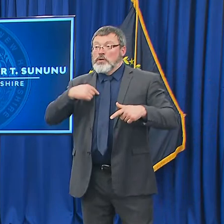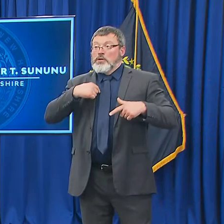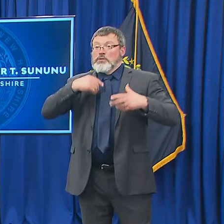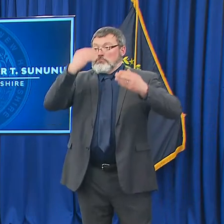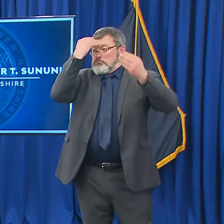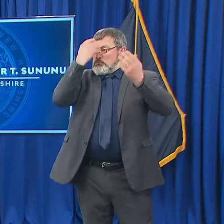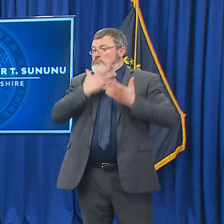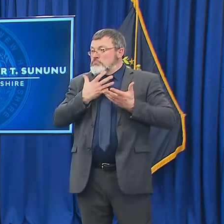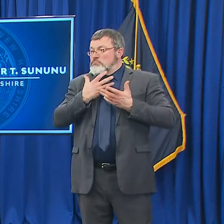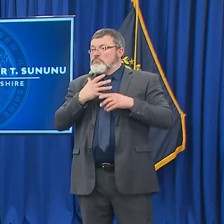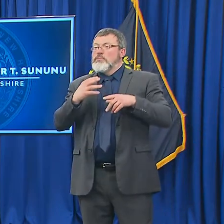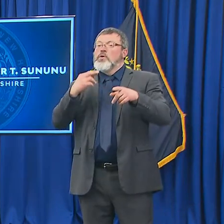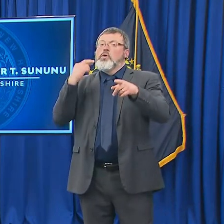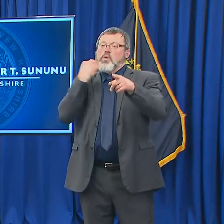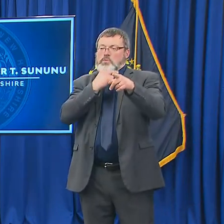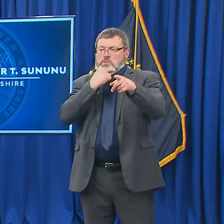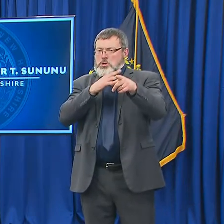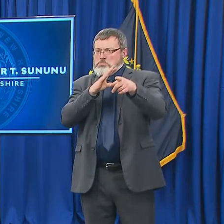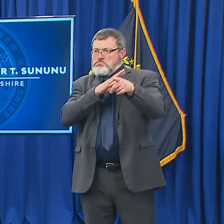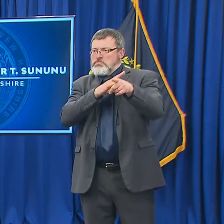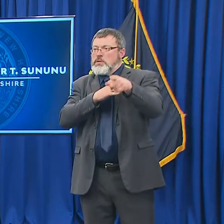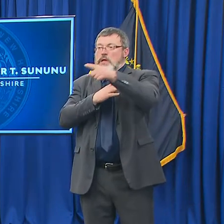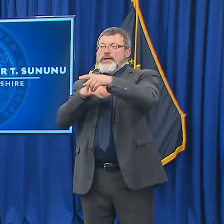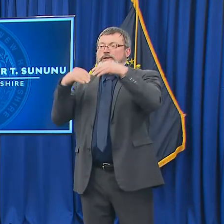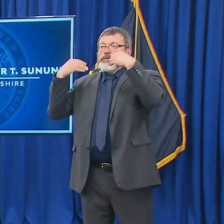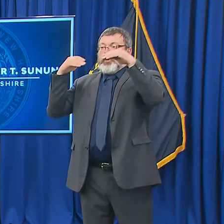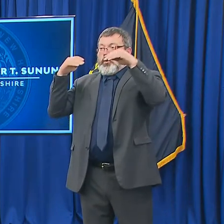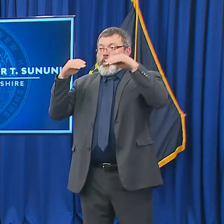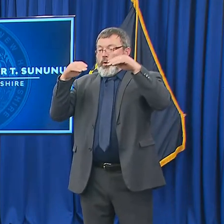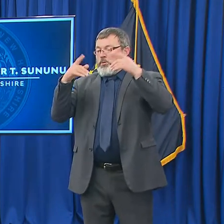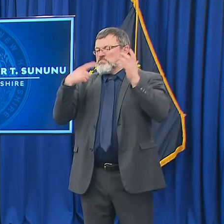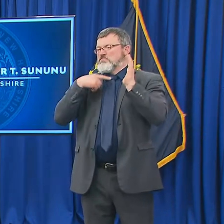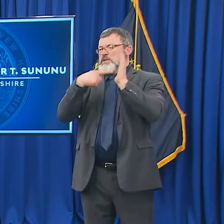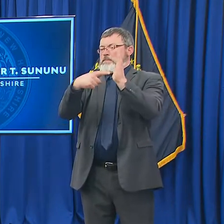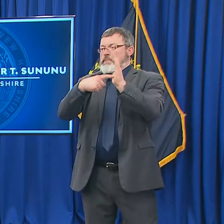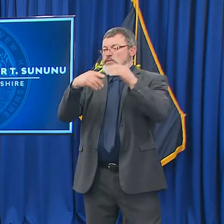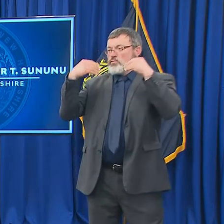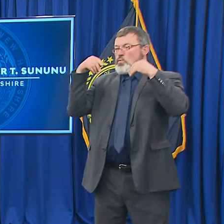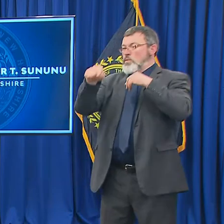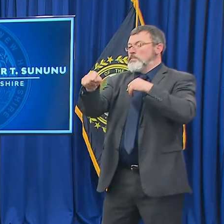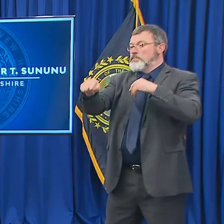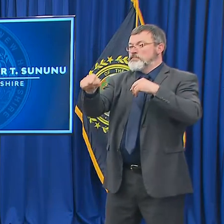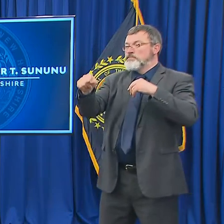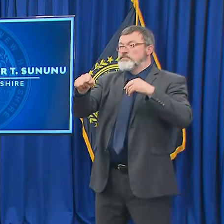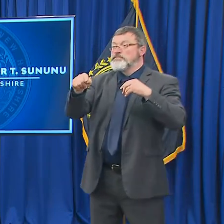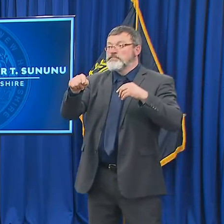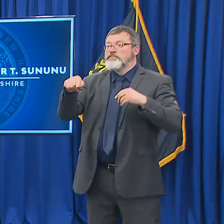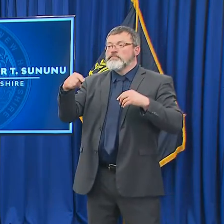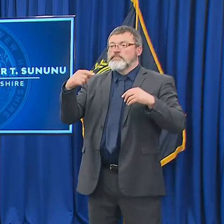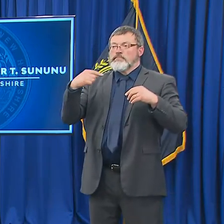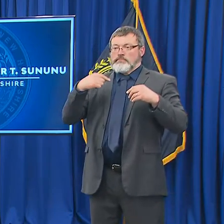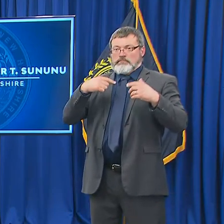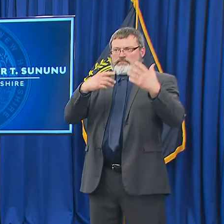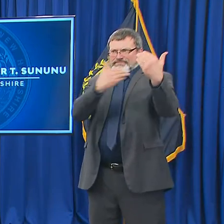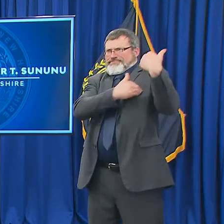We do expect people to abide by Well, we all. I mean, I guess technically there